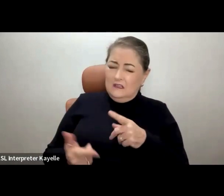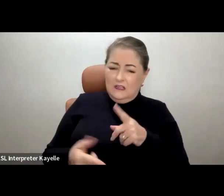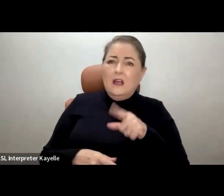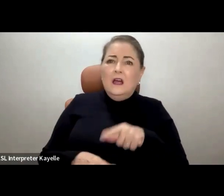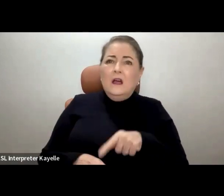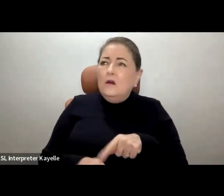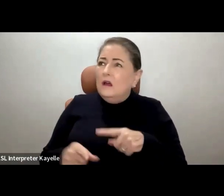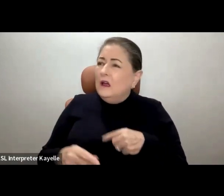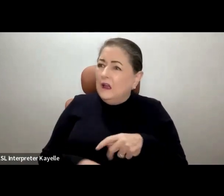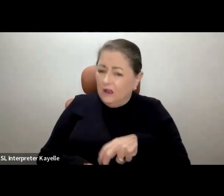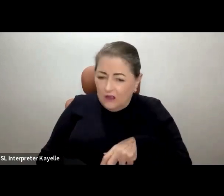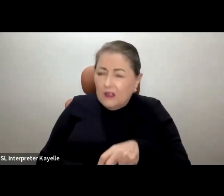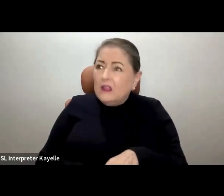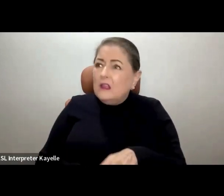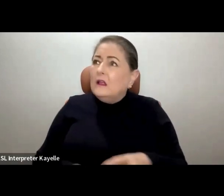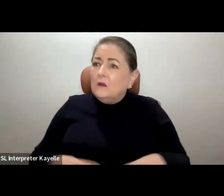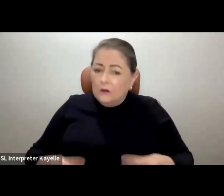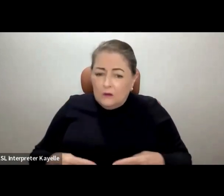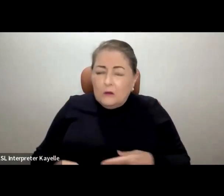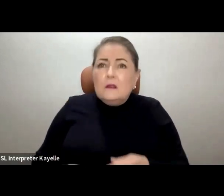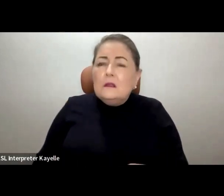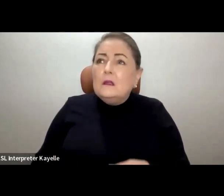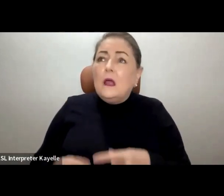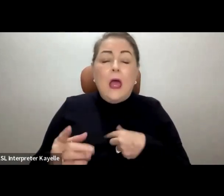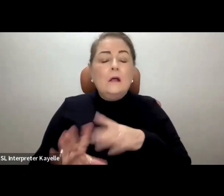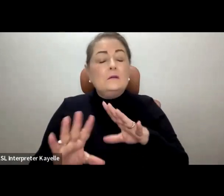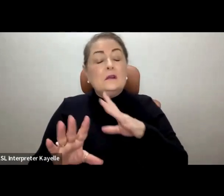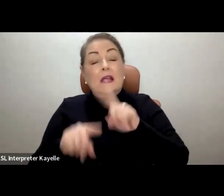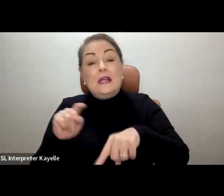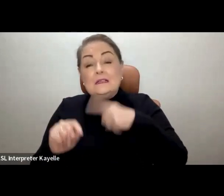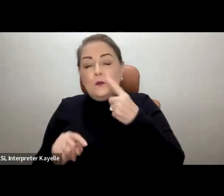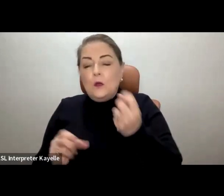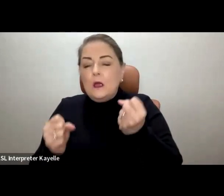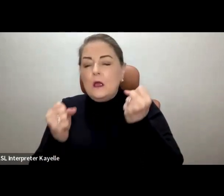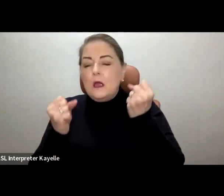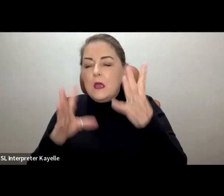I've heard of actors showing up to auditions. In spaces. I mean,